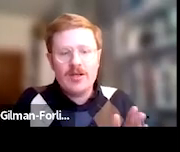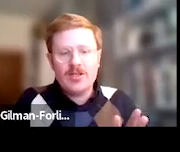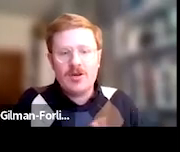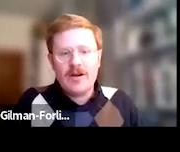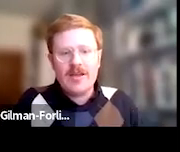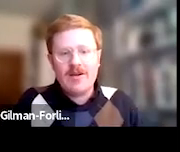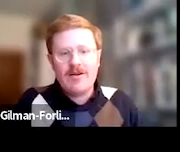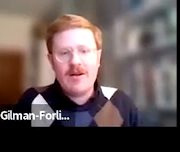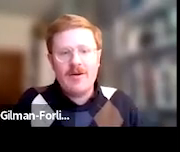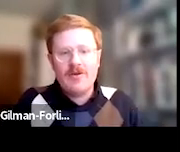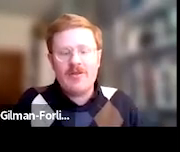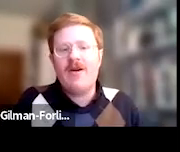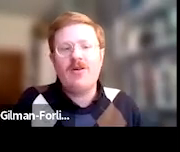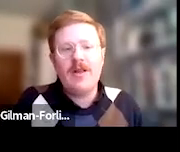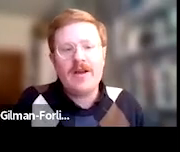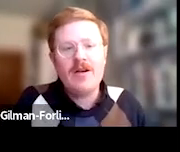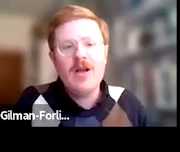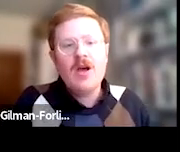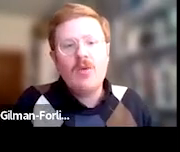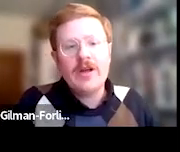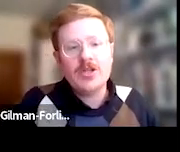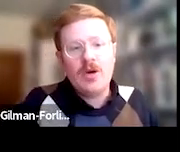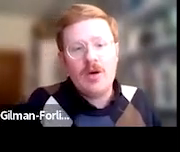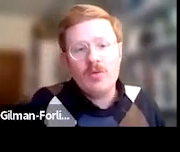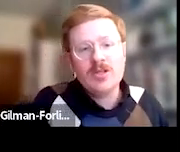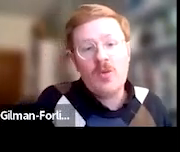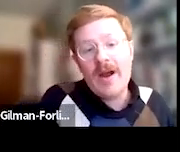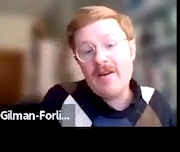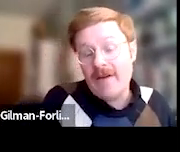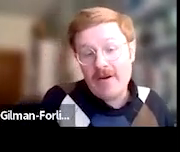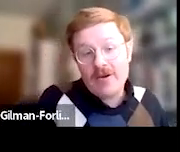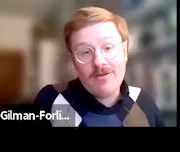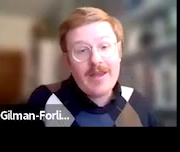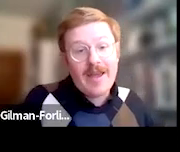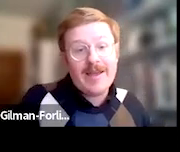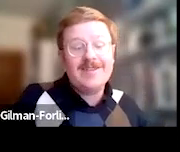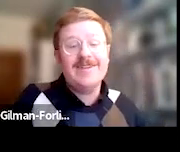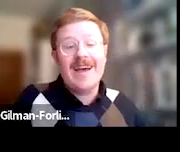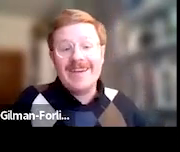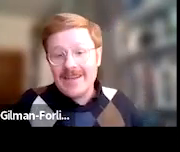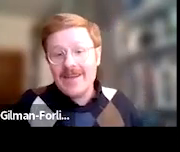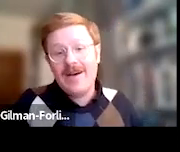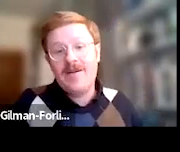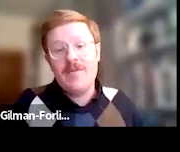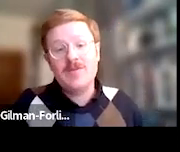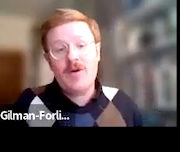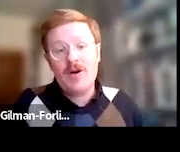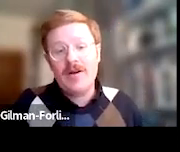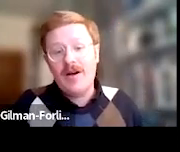We're going to start here with Mt. Clare, which was acquired very early 1890 as part